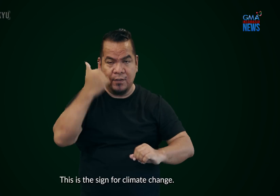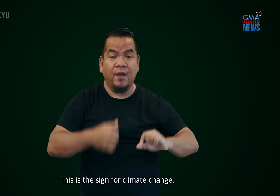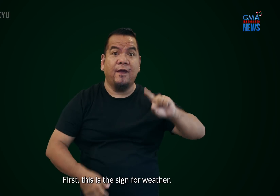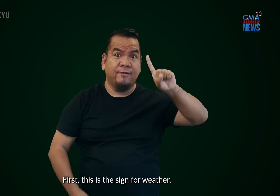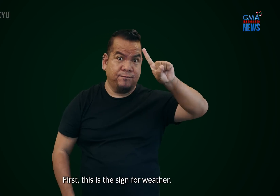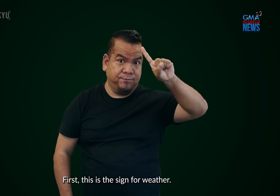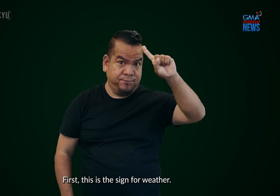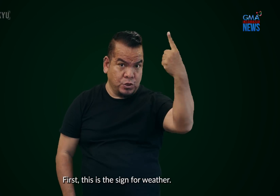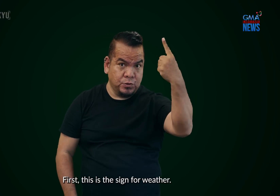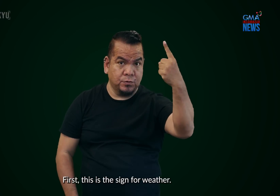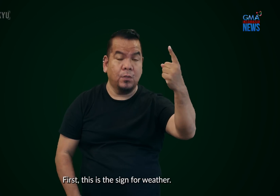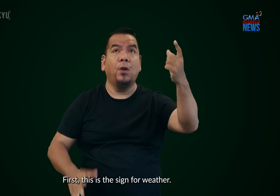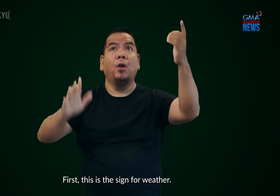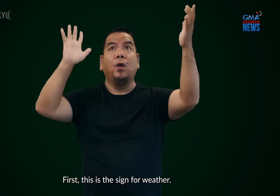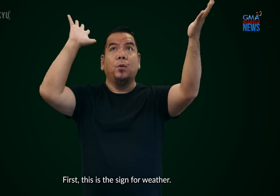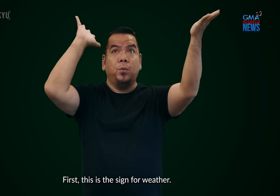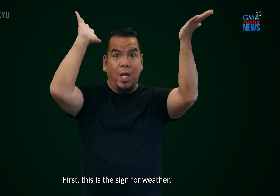The climate change initiative for the Deaf.